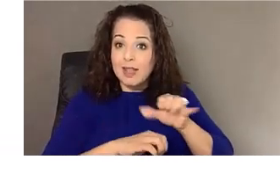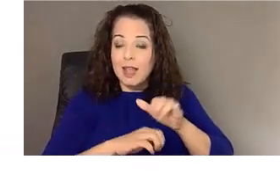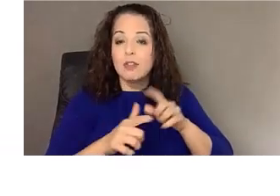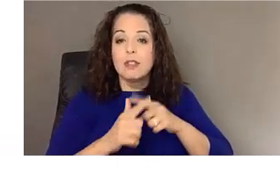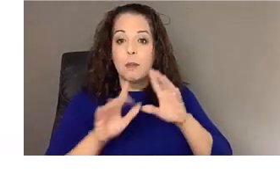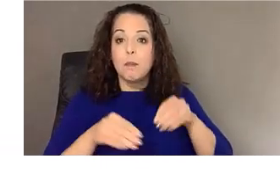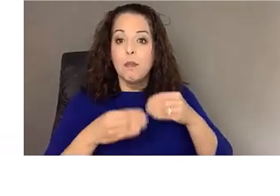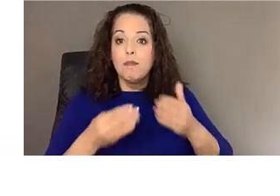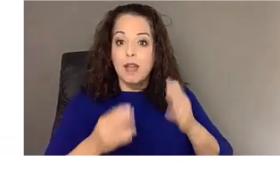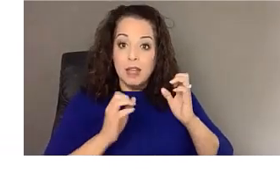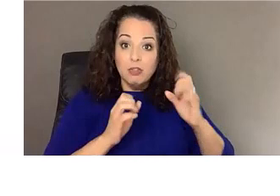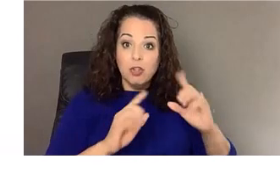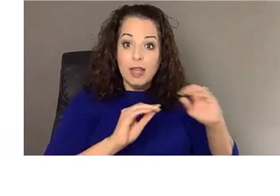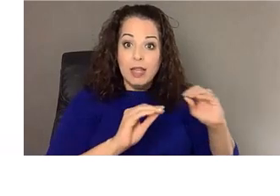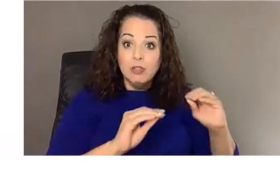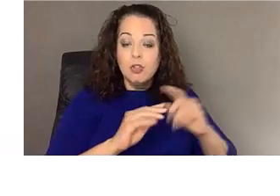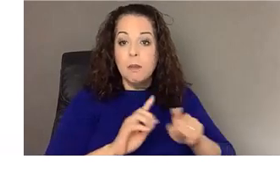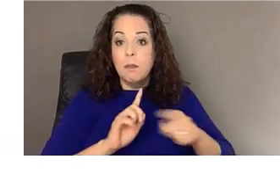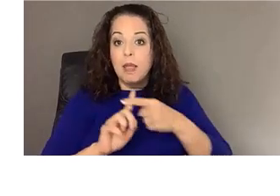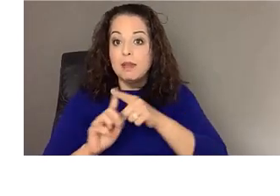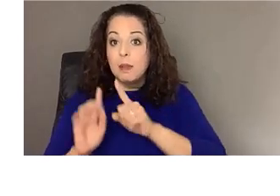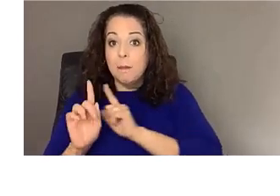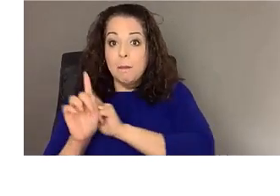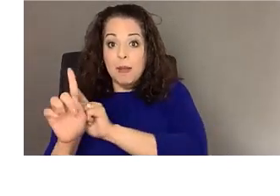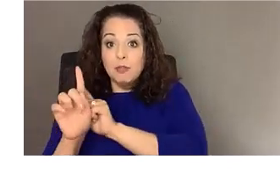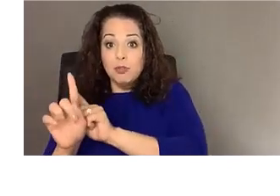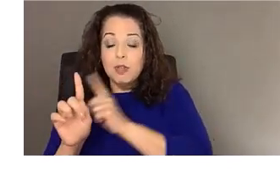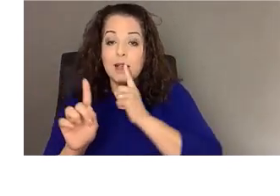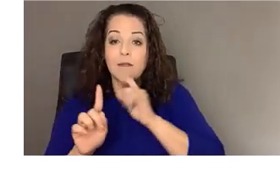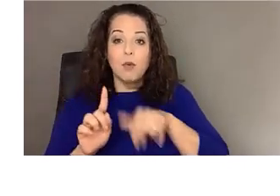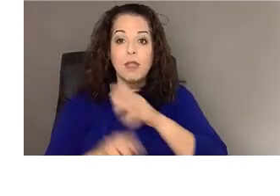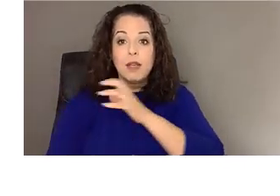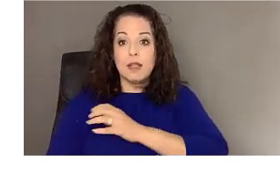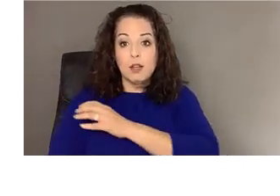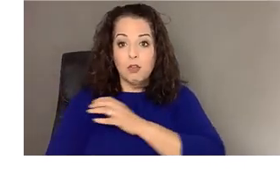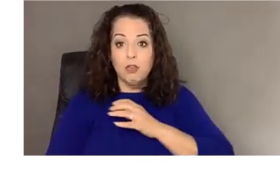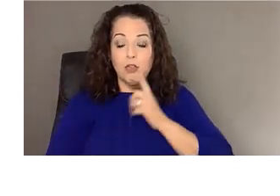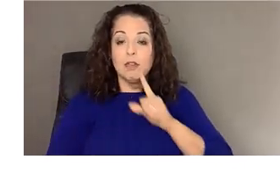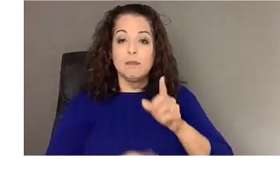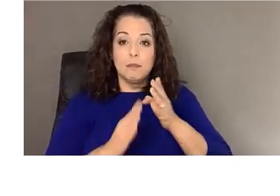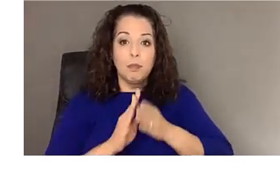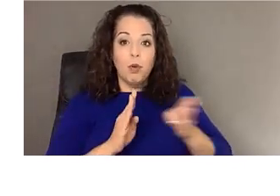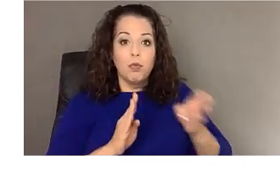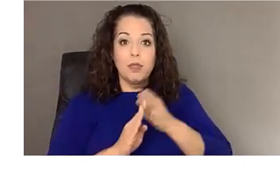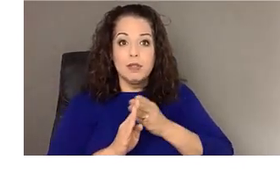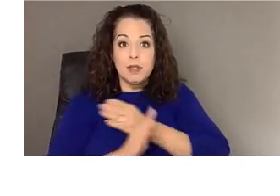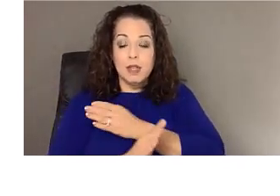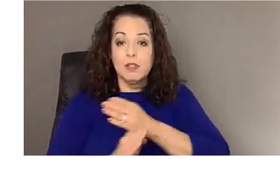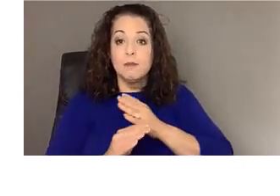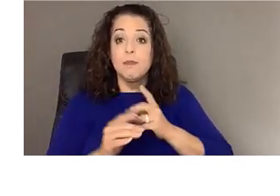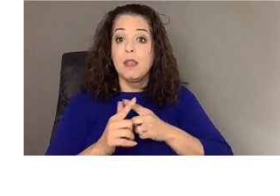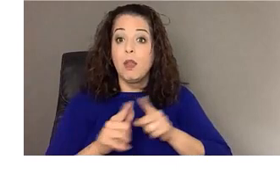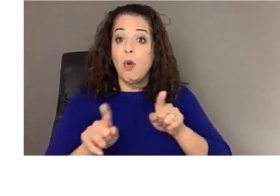and mentoring in their clinical sites. They can also work as a facilitator,